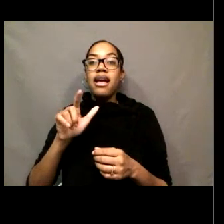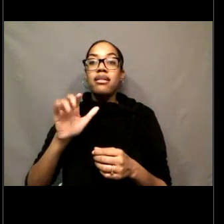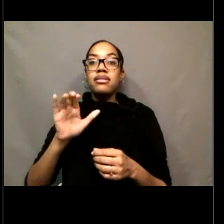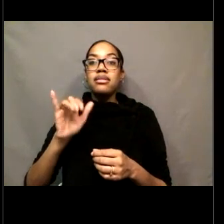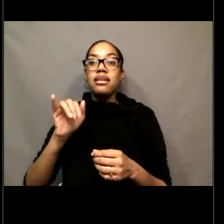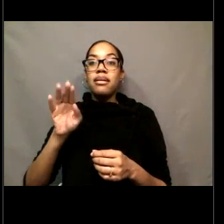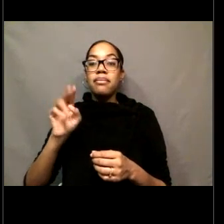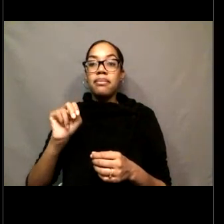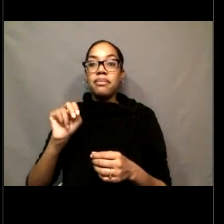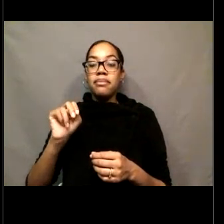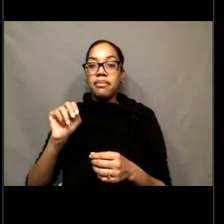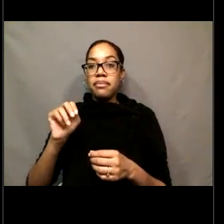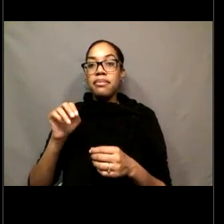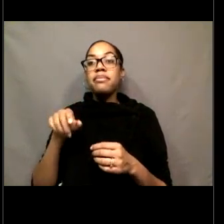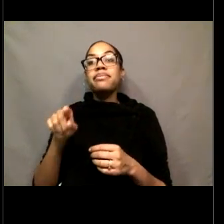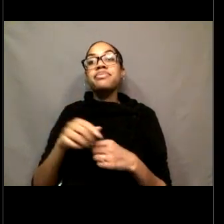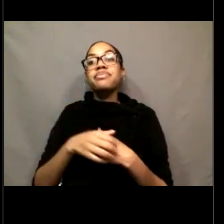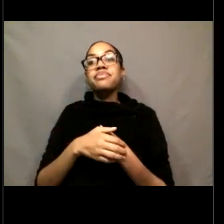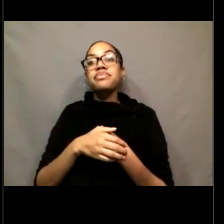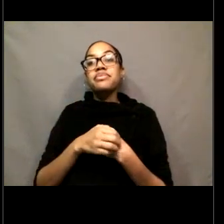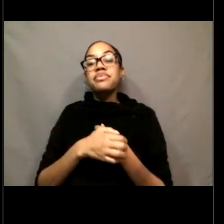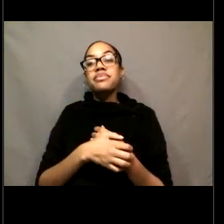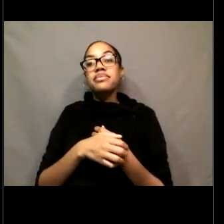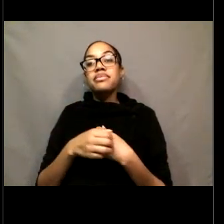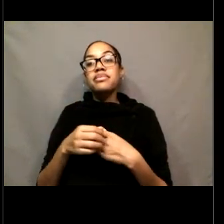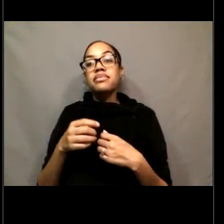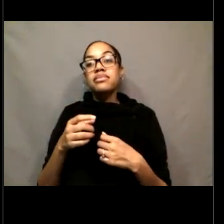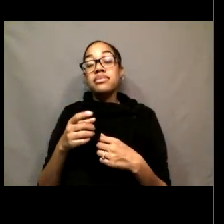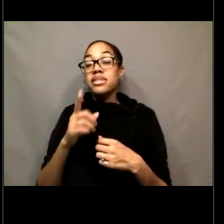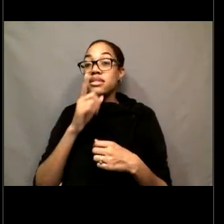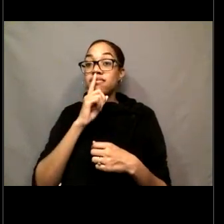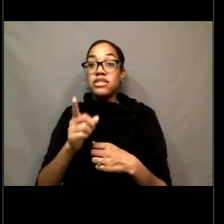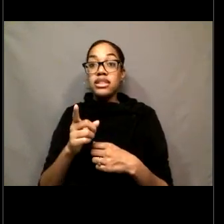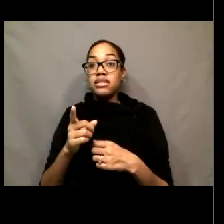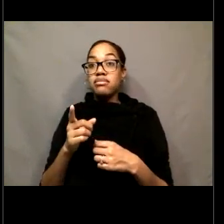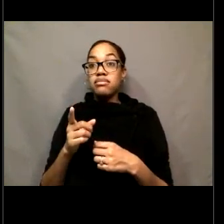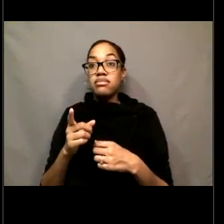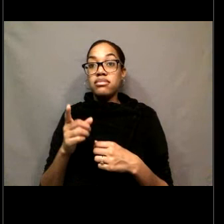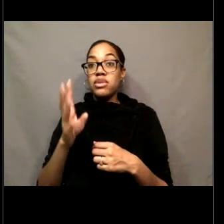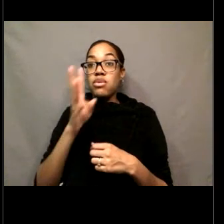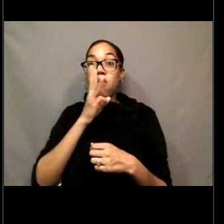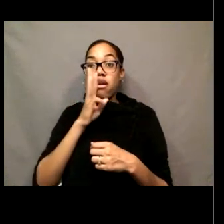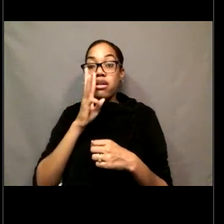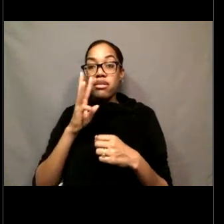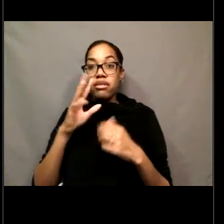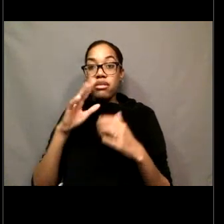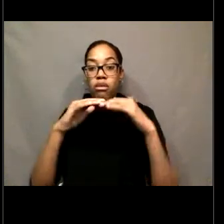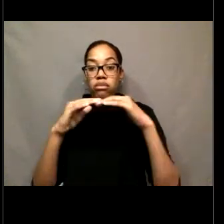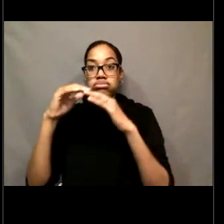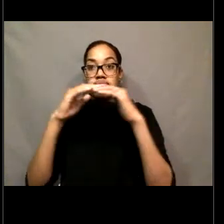and they basically take calcium from the water, that's dissolved in the water